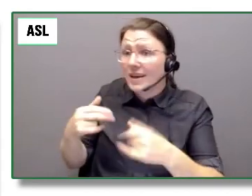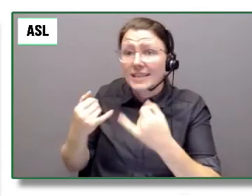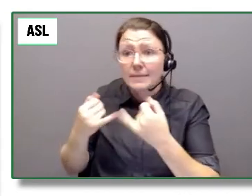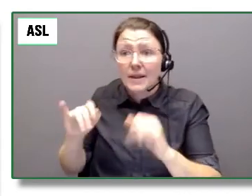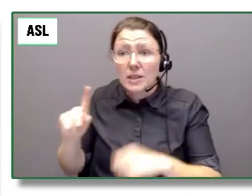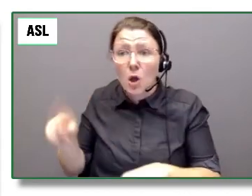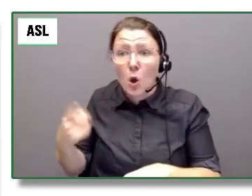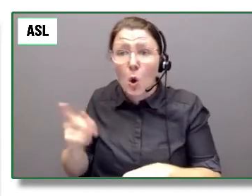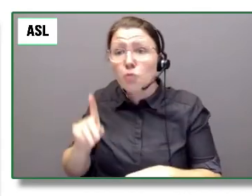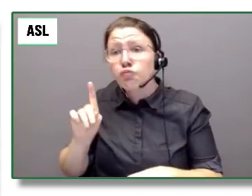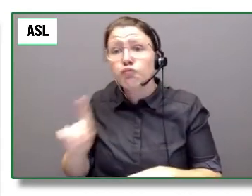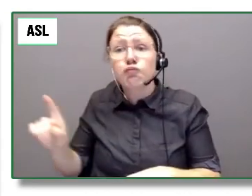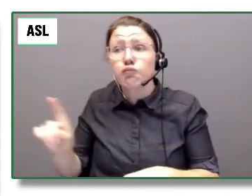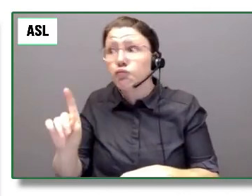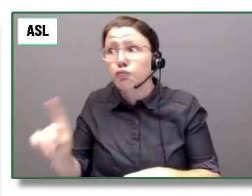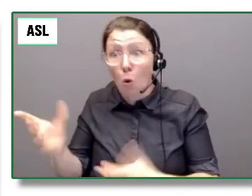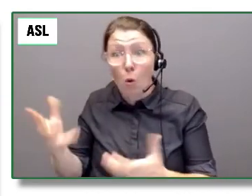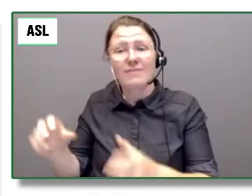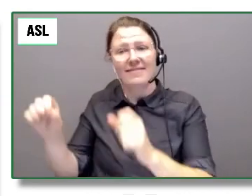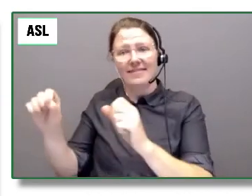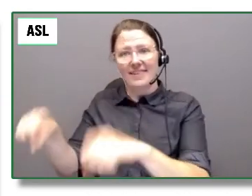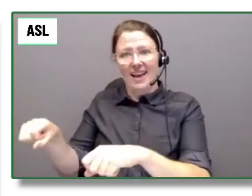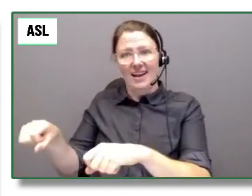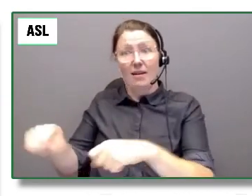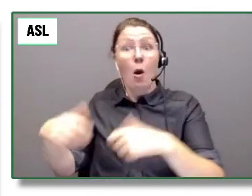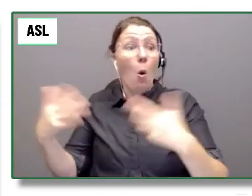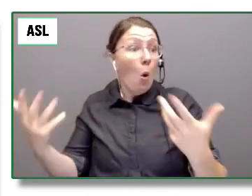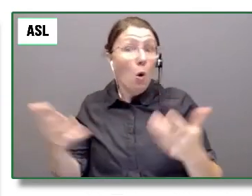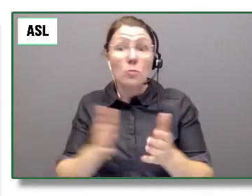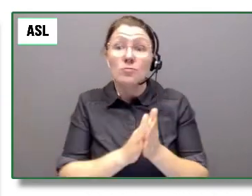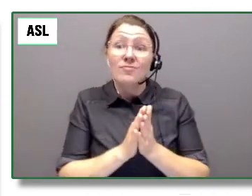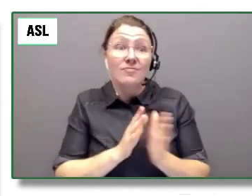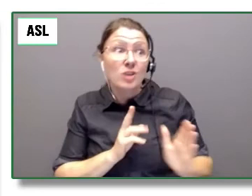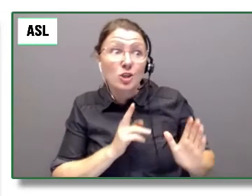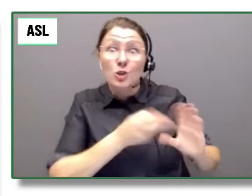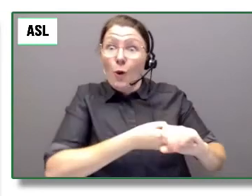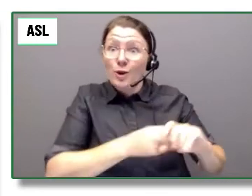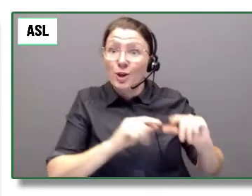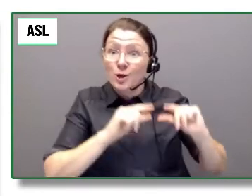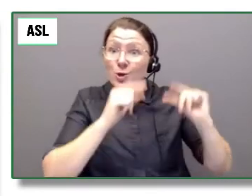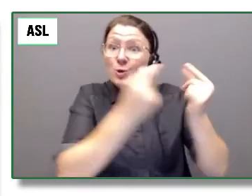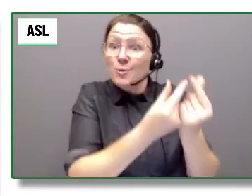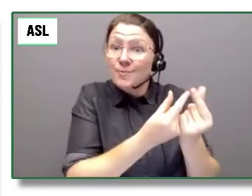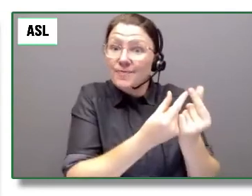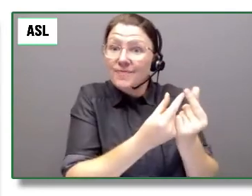activity in which you you know get on a accessible sailboat and enjoy an amazing